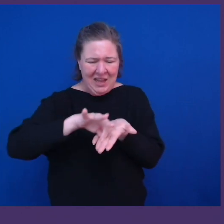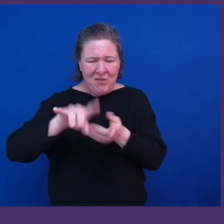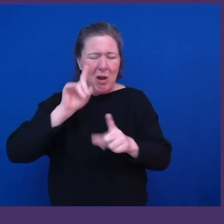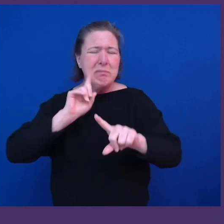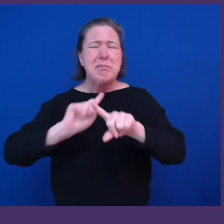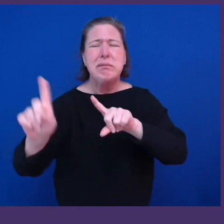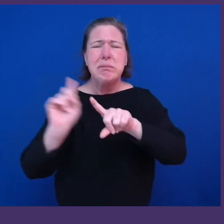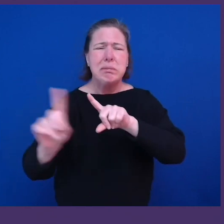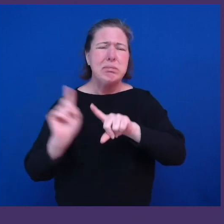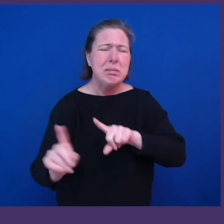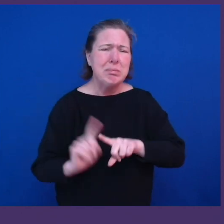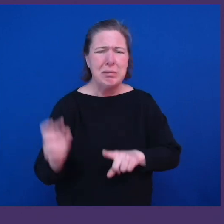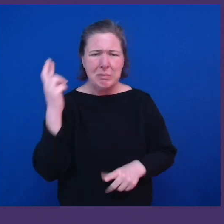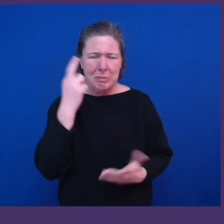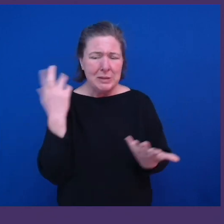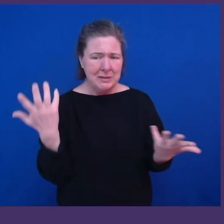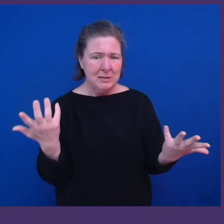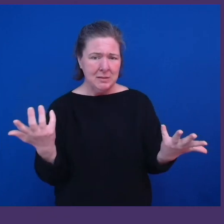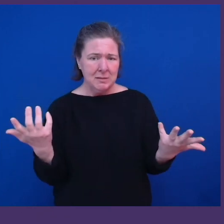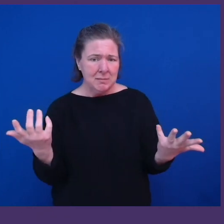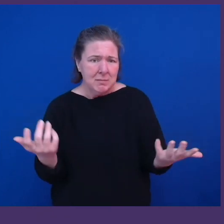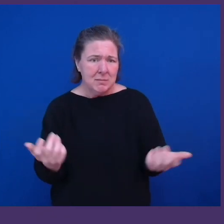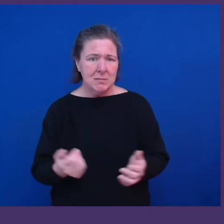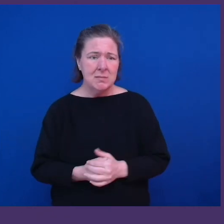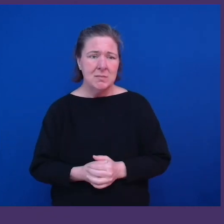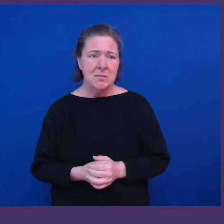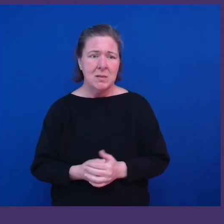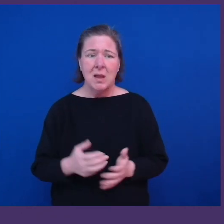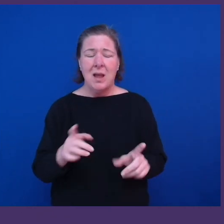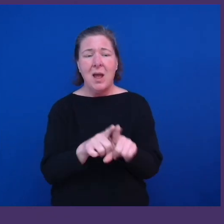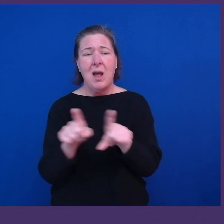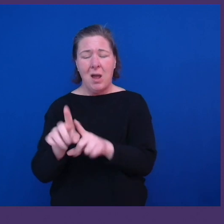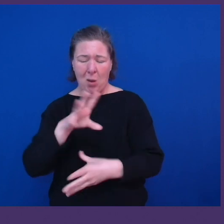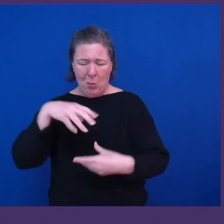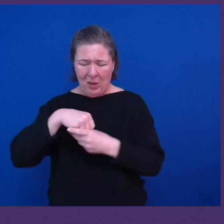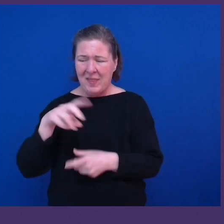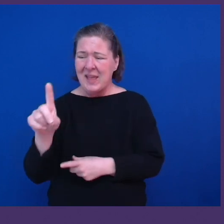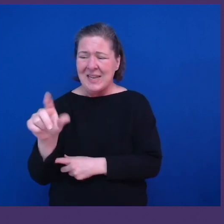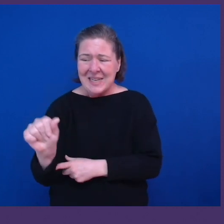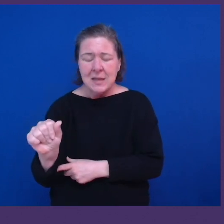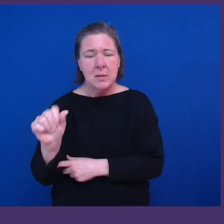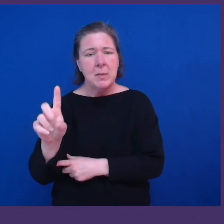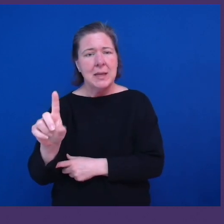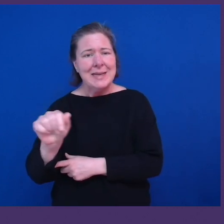And also, within disability data, there is significant diversity.